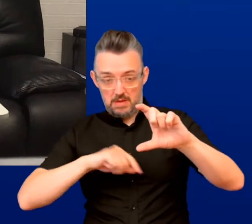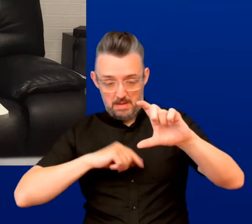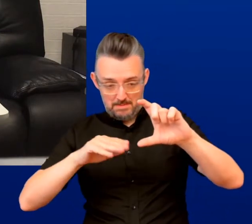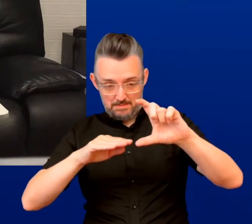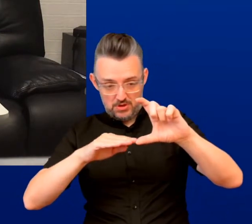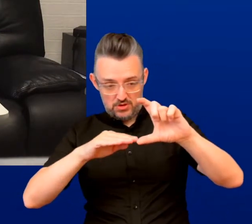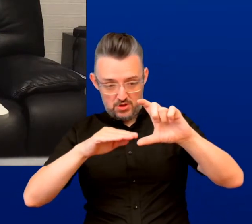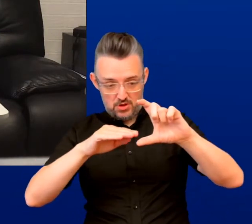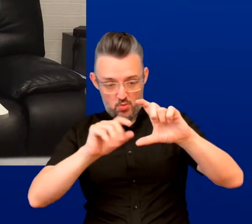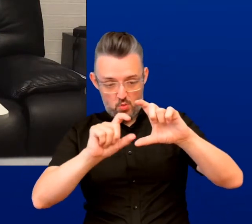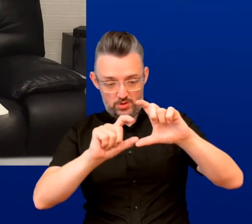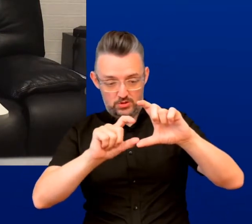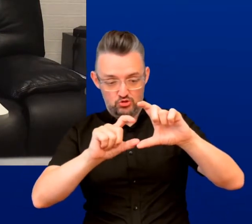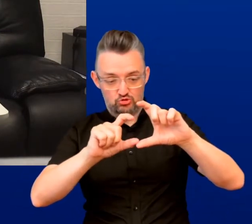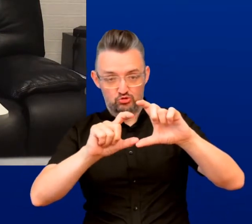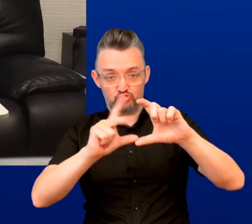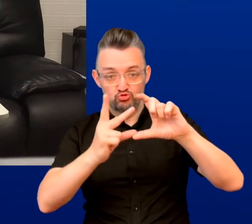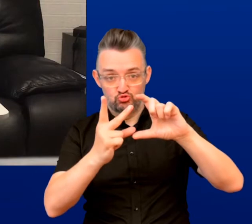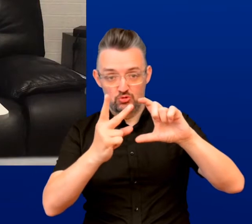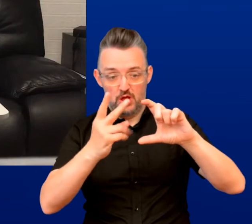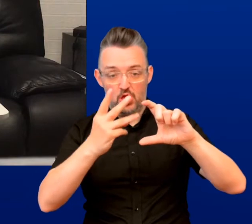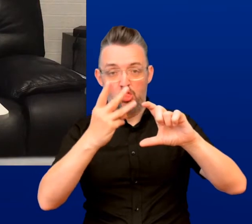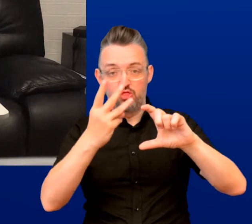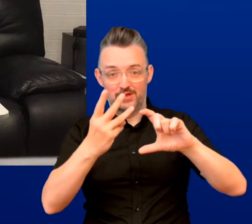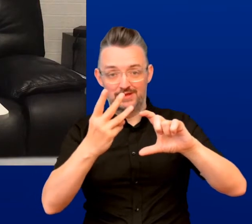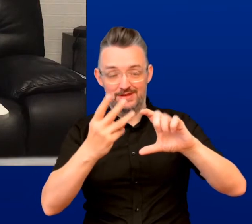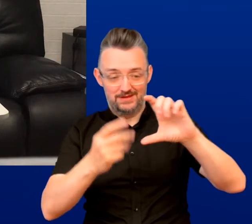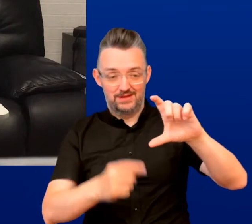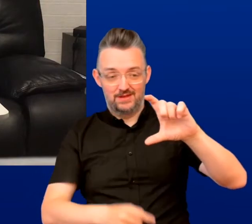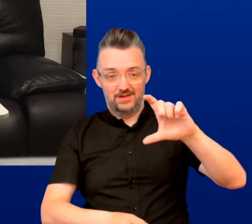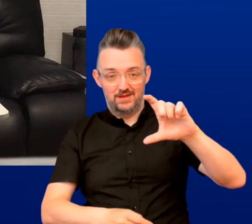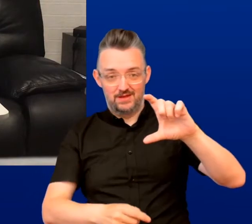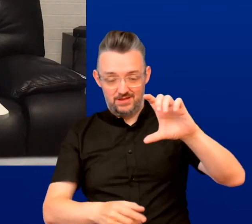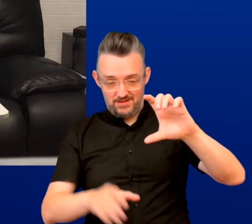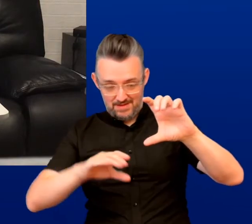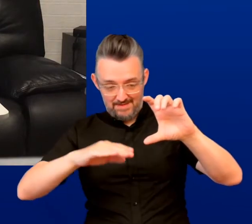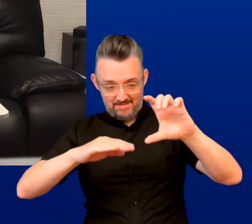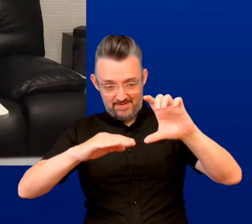one inch, then two inch, then three inch against the side of the jar.